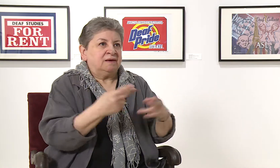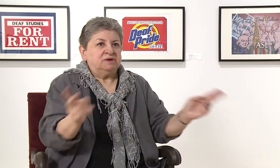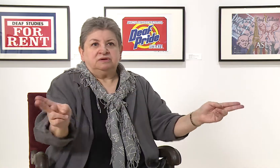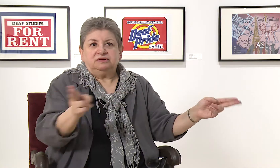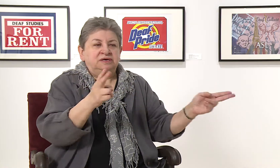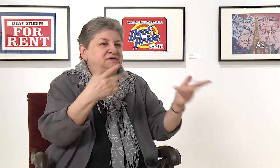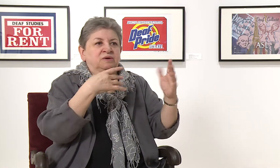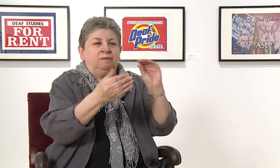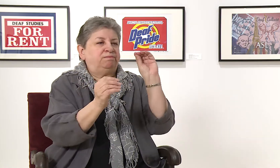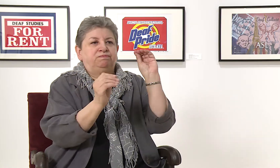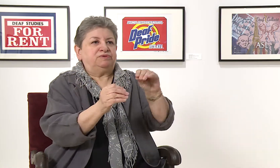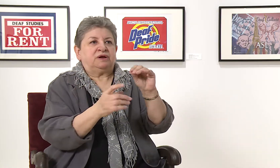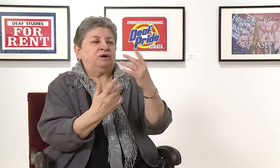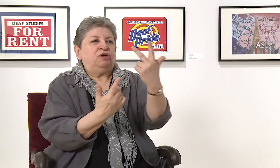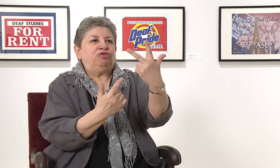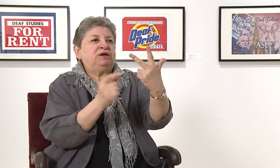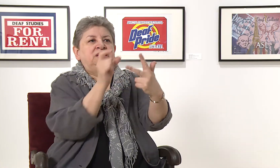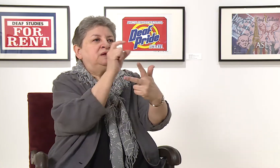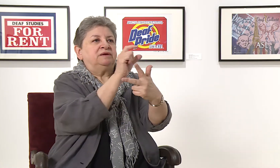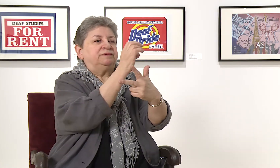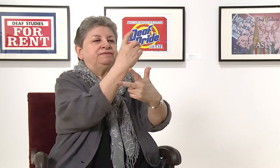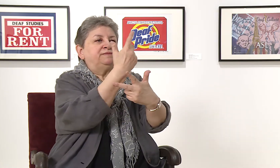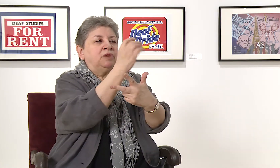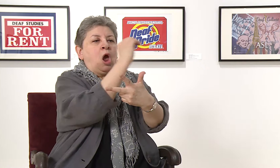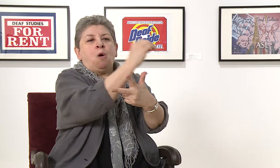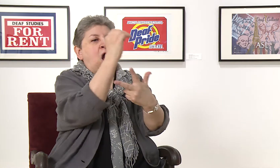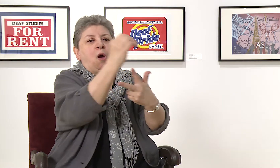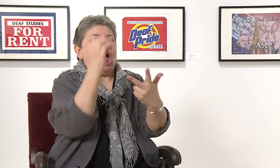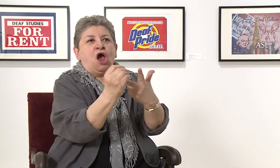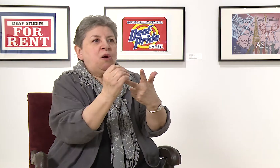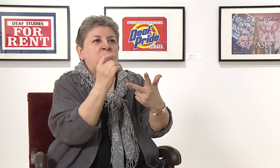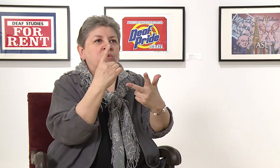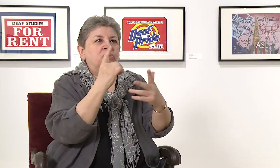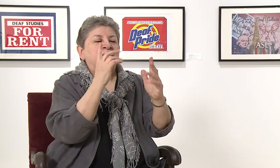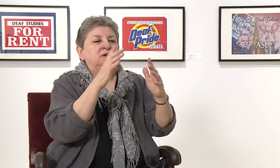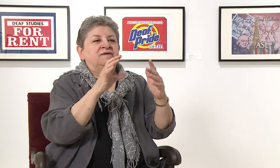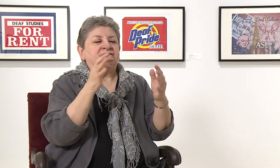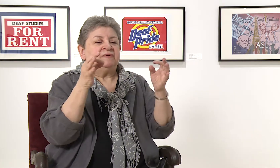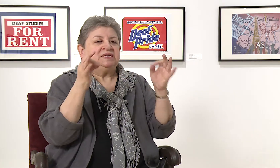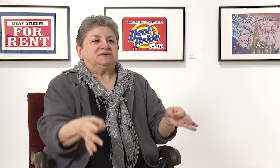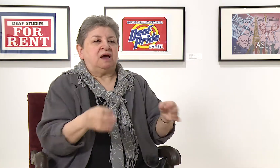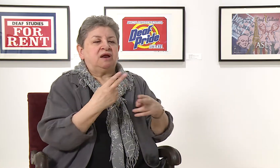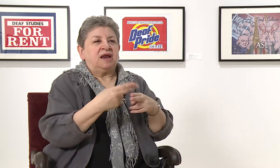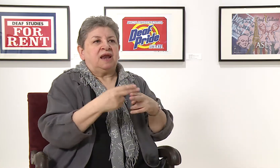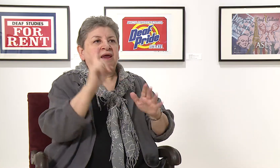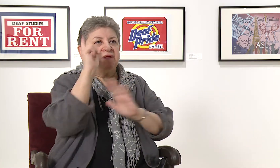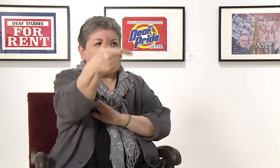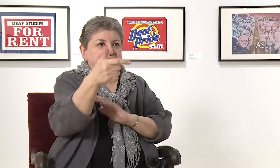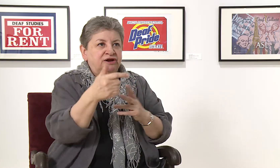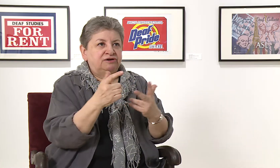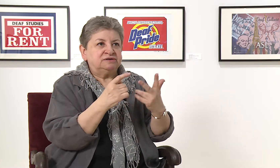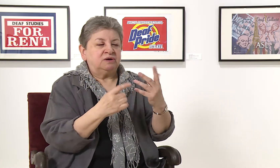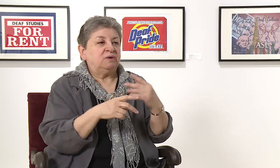The first was to set up an international organization. And we were running out of time, so we couldn't think of a name, and we decided